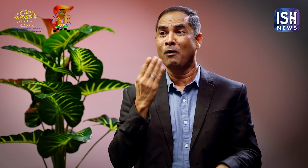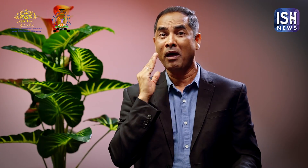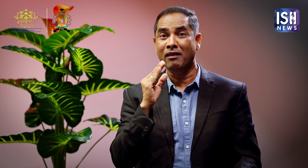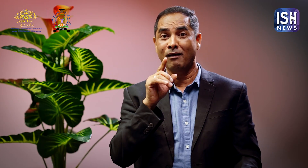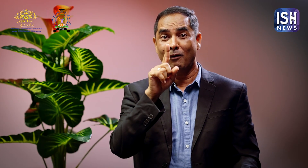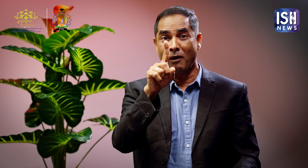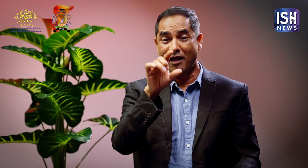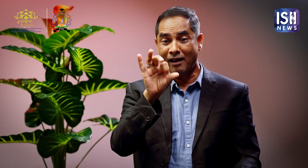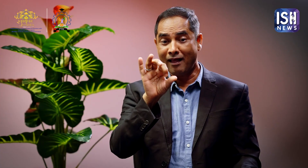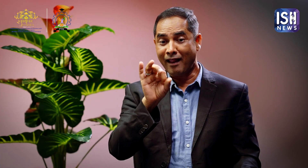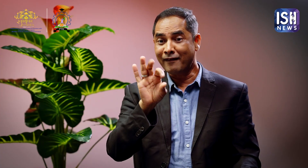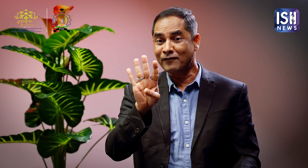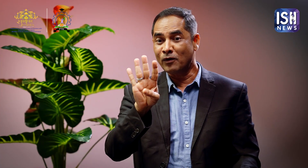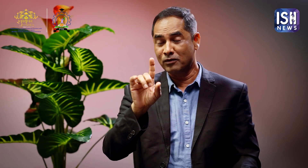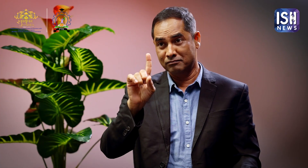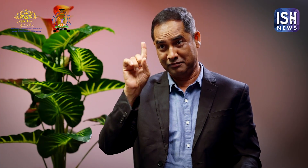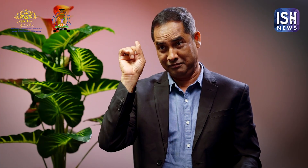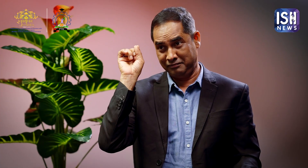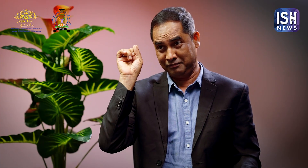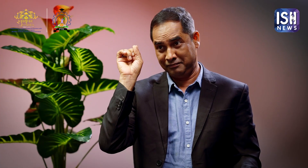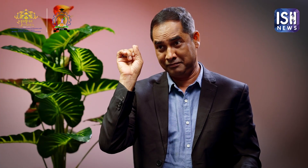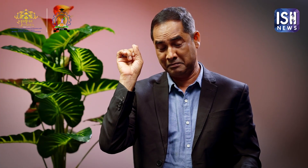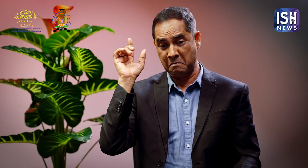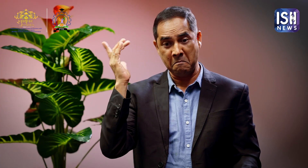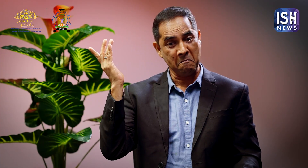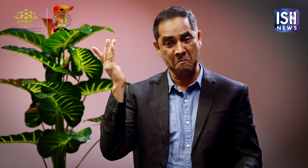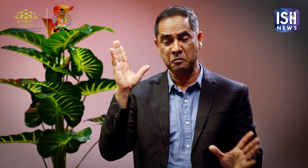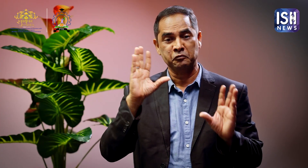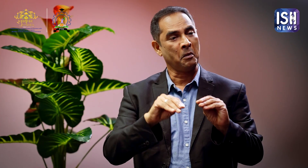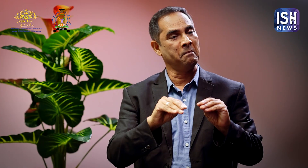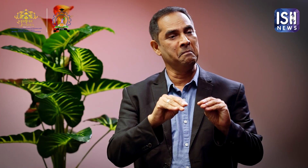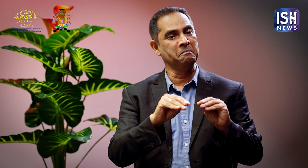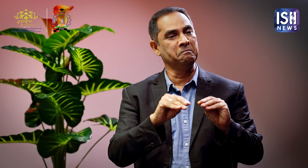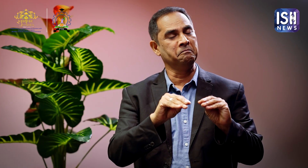This was in 1994, and we stopped pursuing the school establishment.